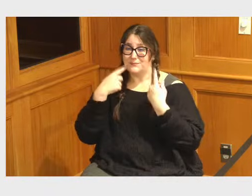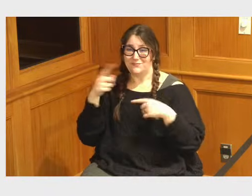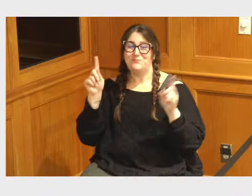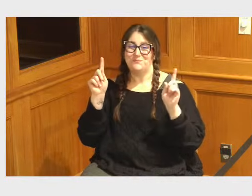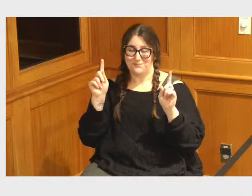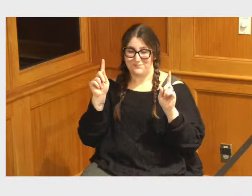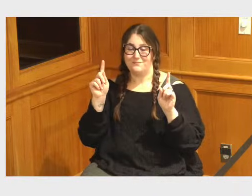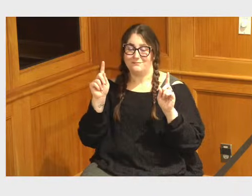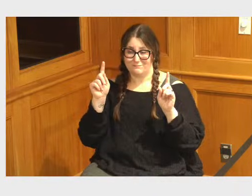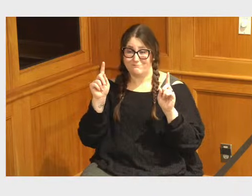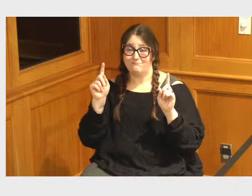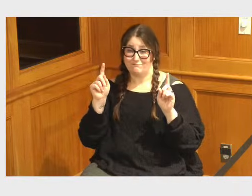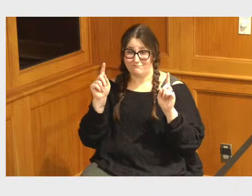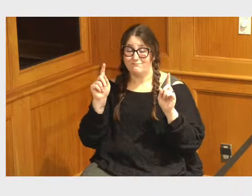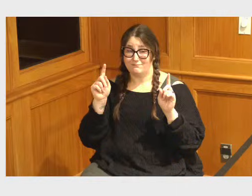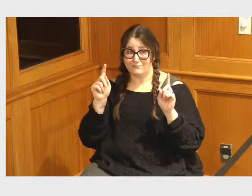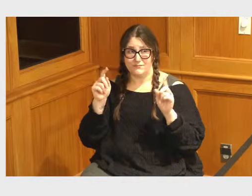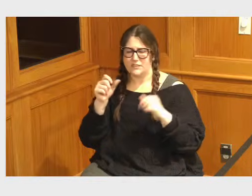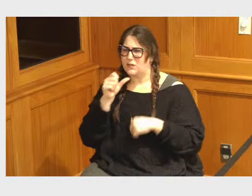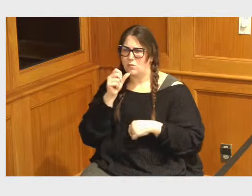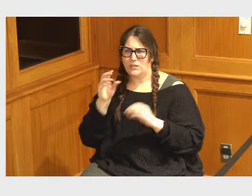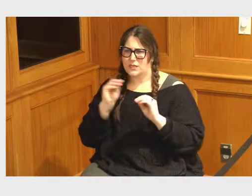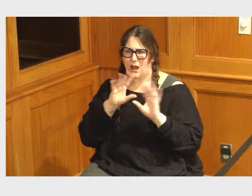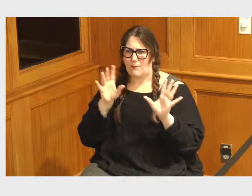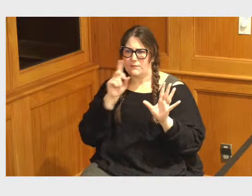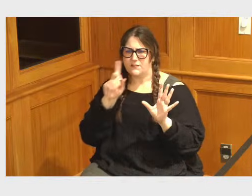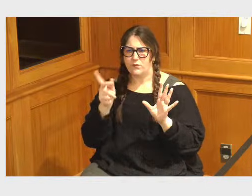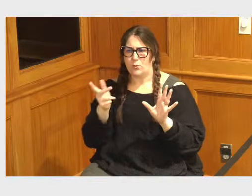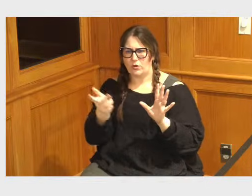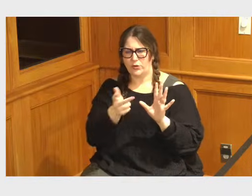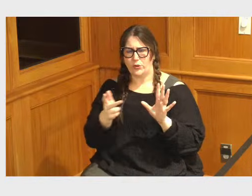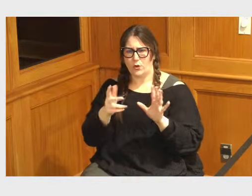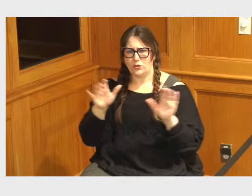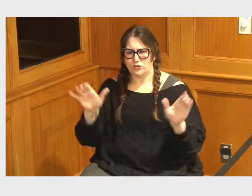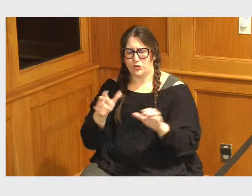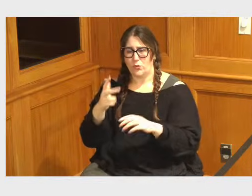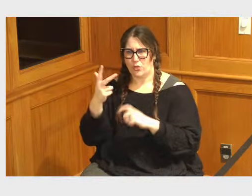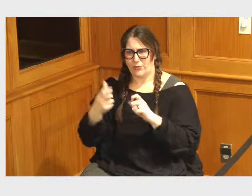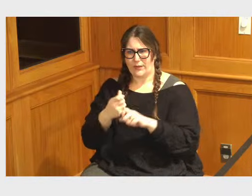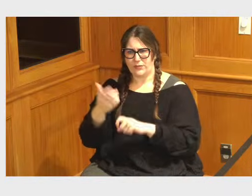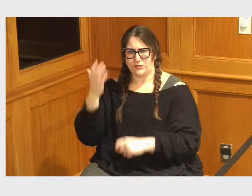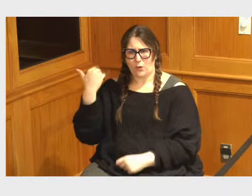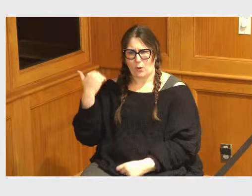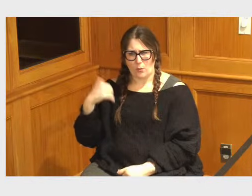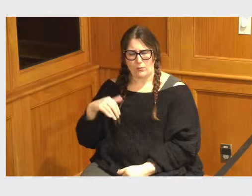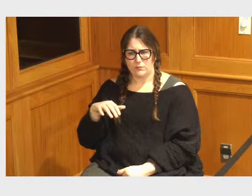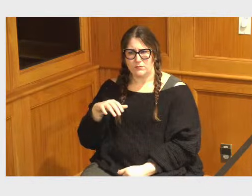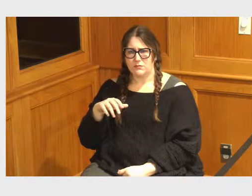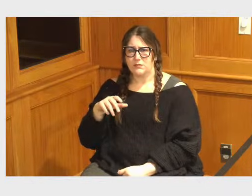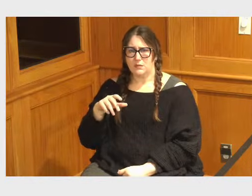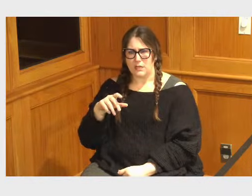was not the obvious thing for you all to do three years ago. It was it was something that had never